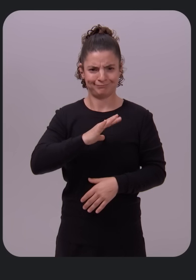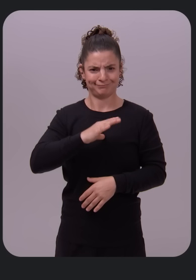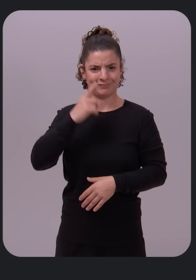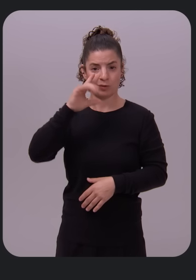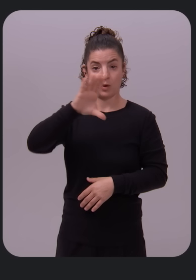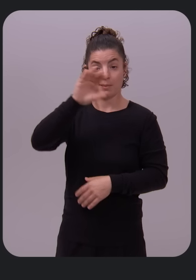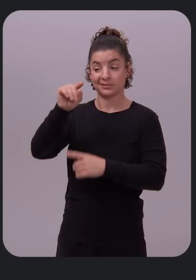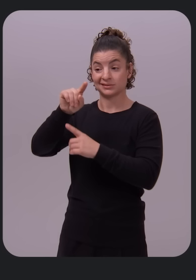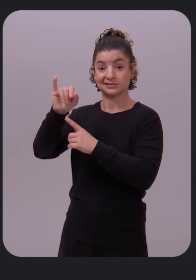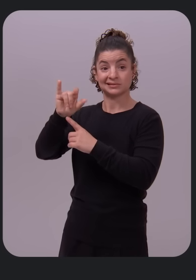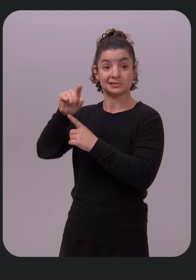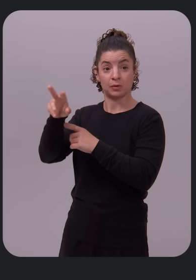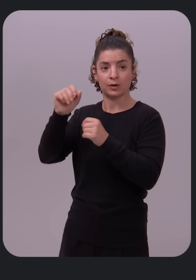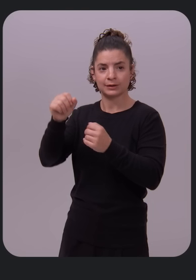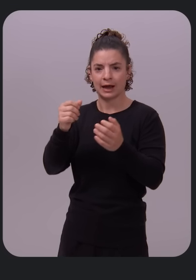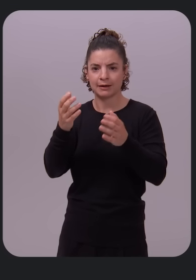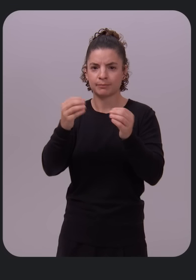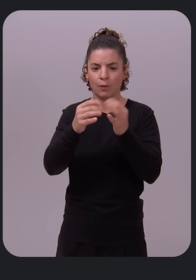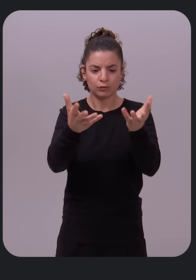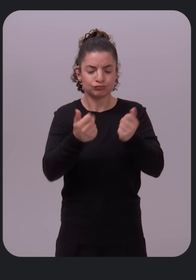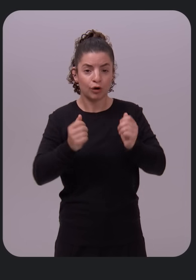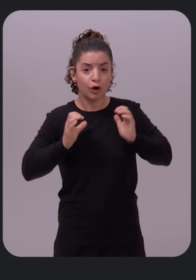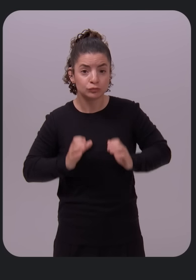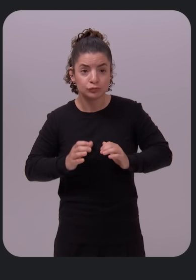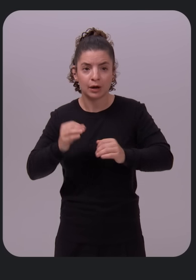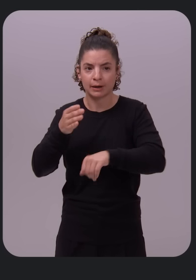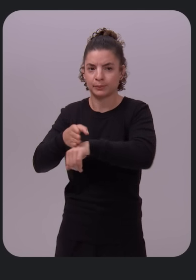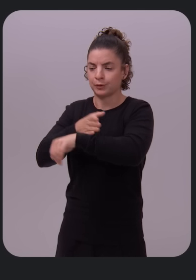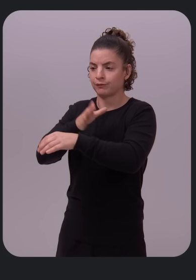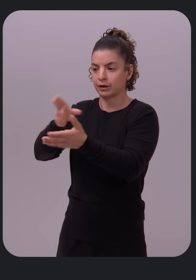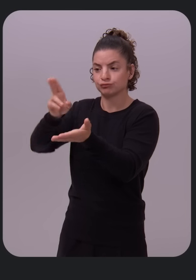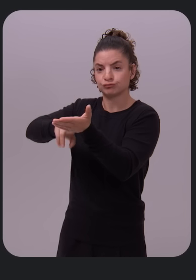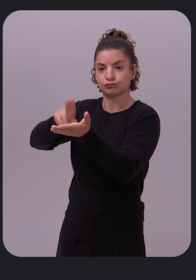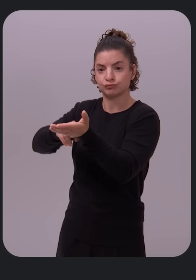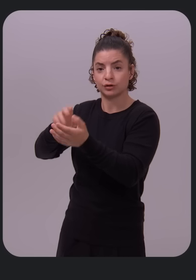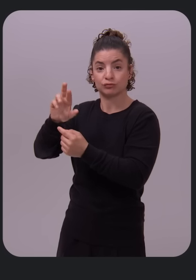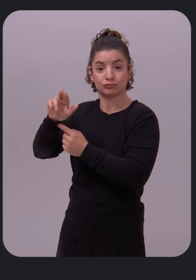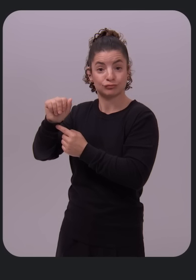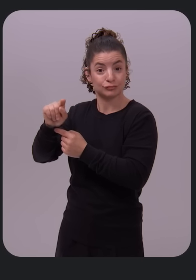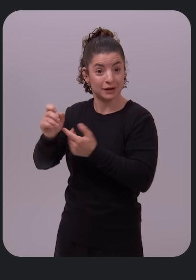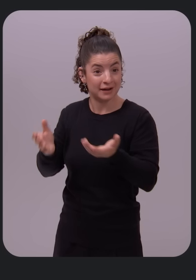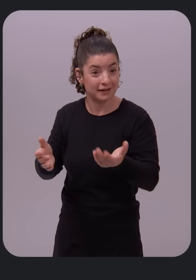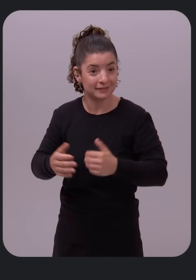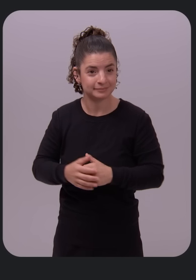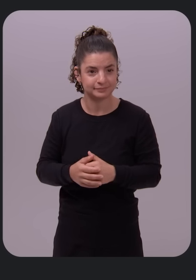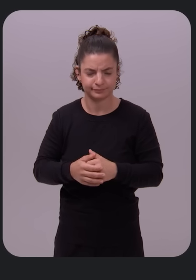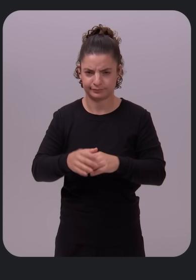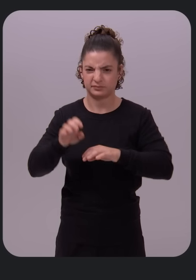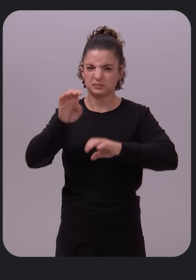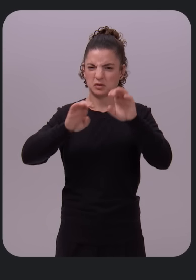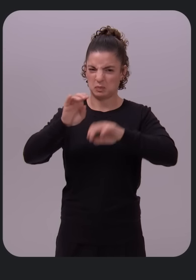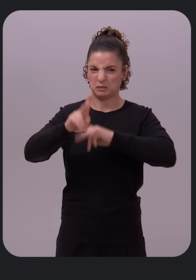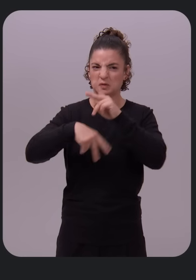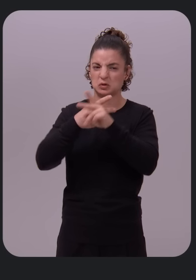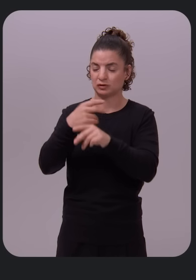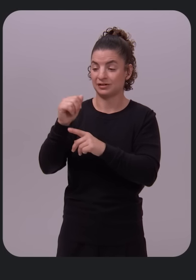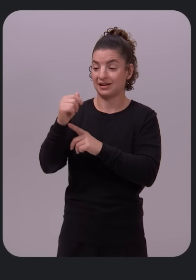bringing in new customers and improving conversion rates. An experimental version of the Agent Mode in the Gemini app